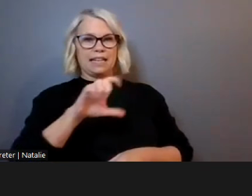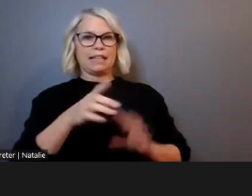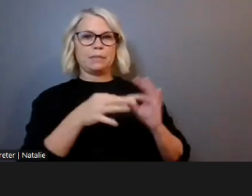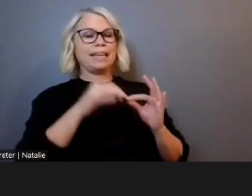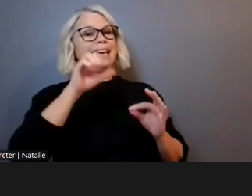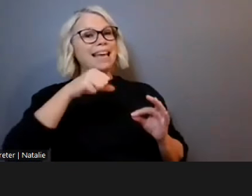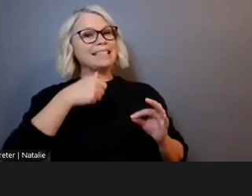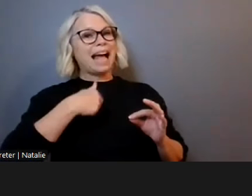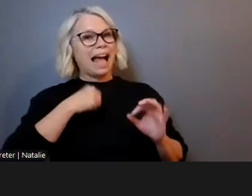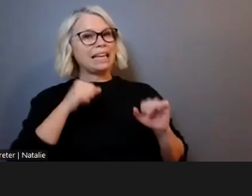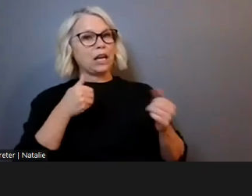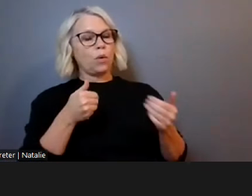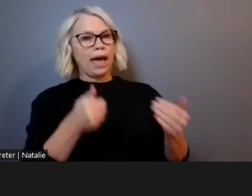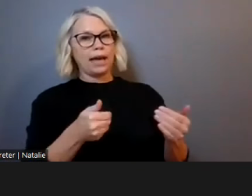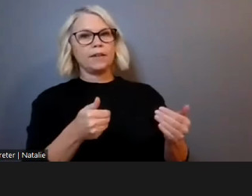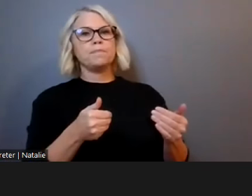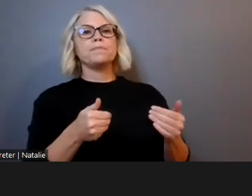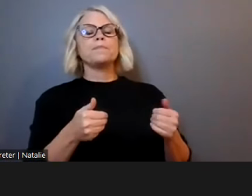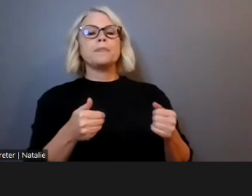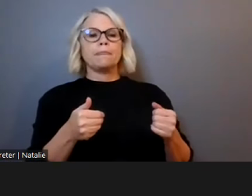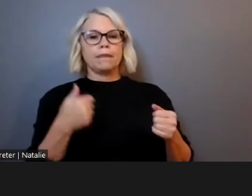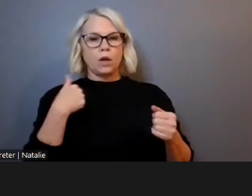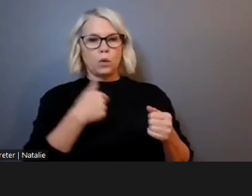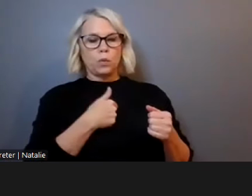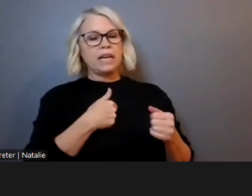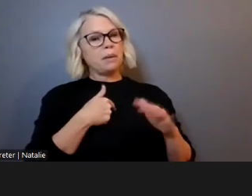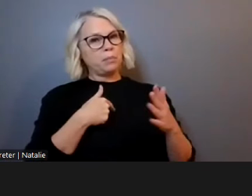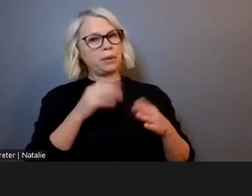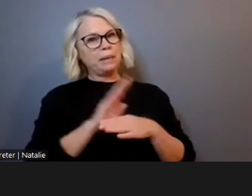We have been pretty busy.